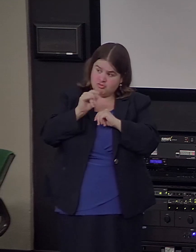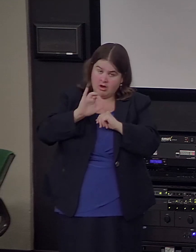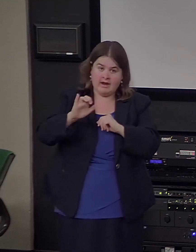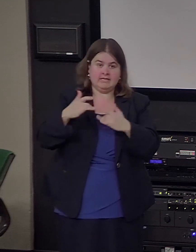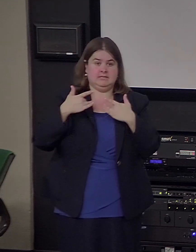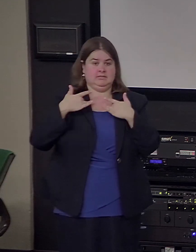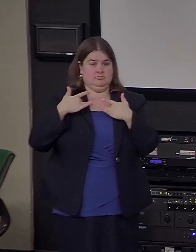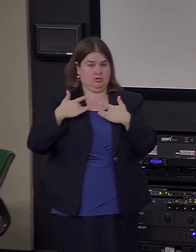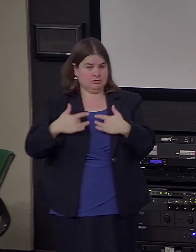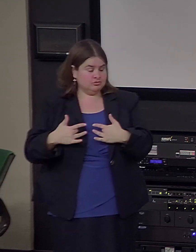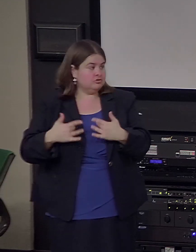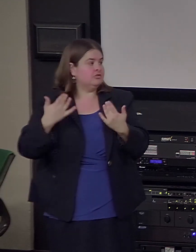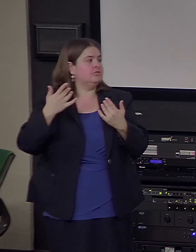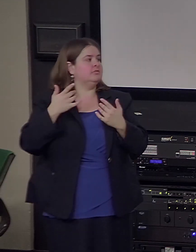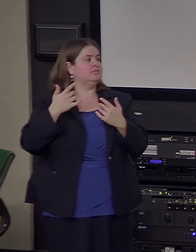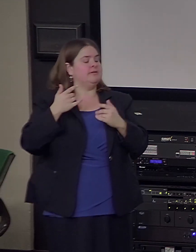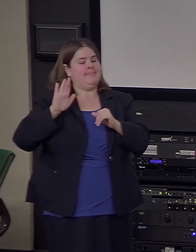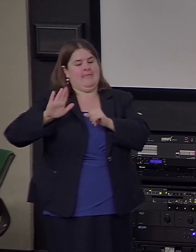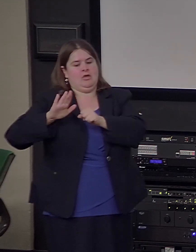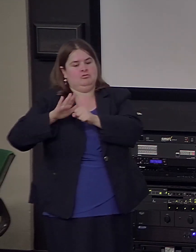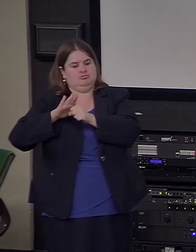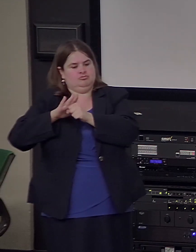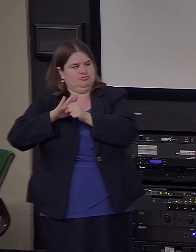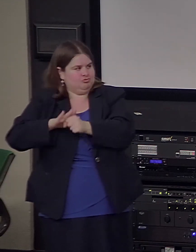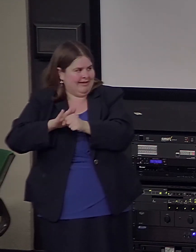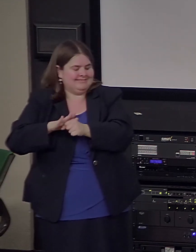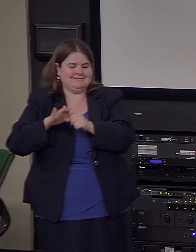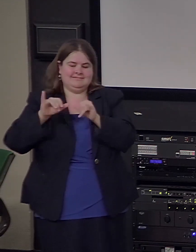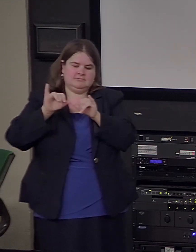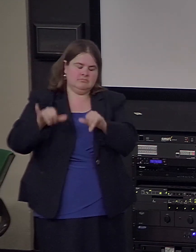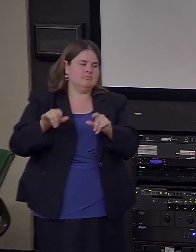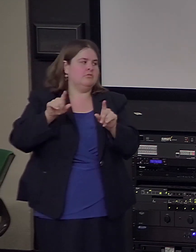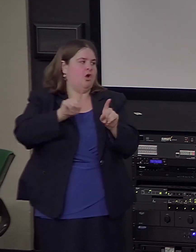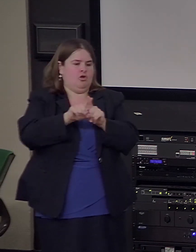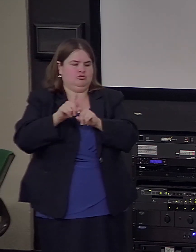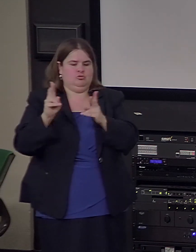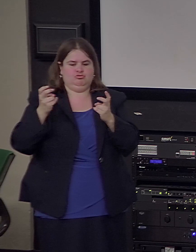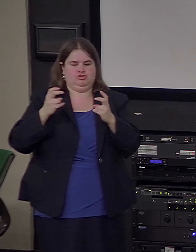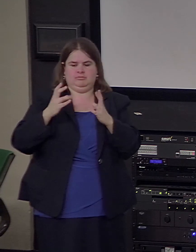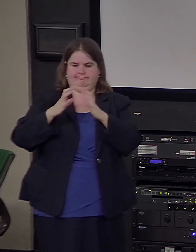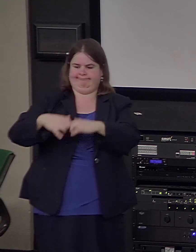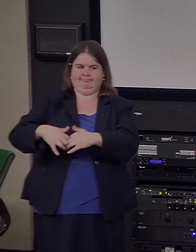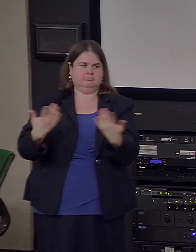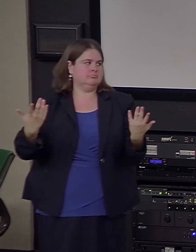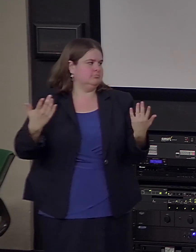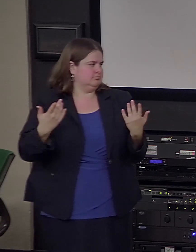that their stress system had also shut down. There was in fact a test called